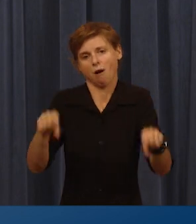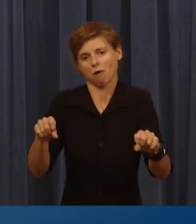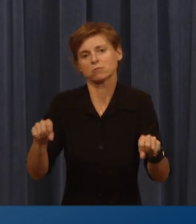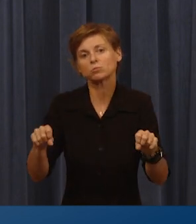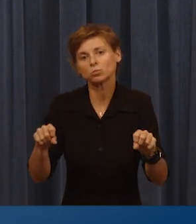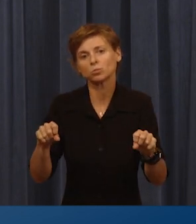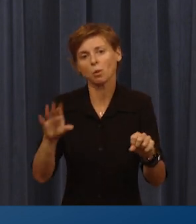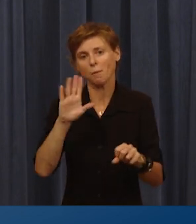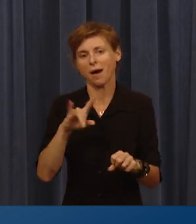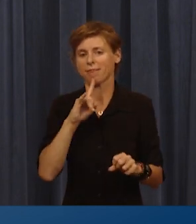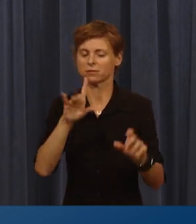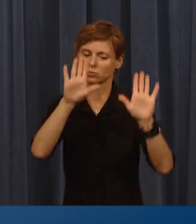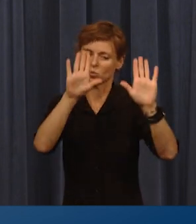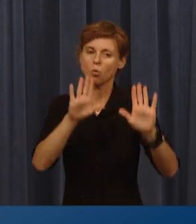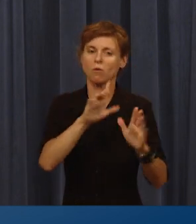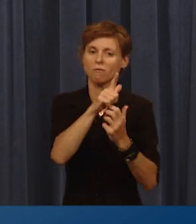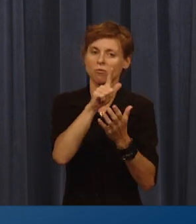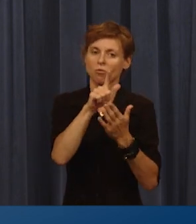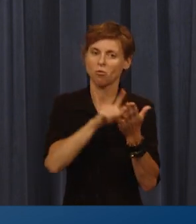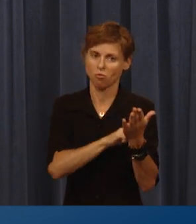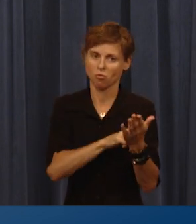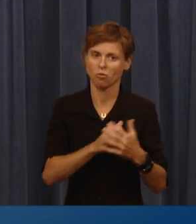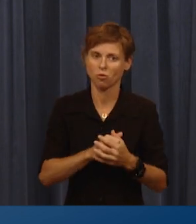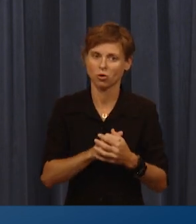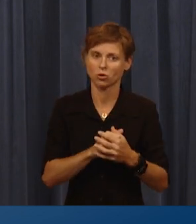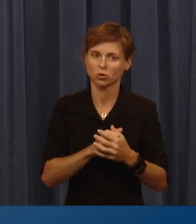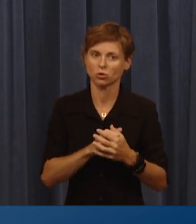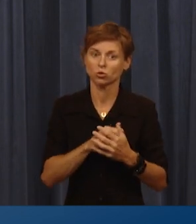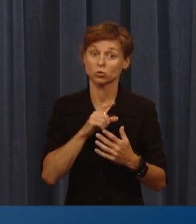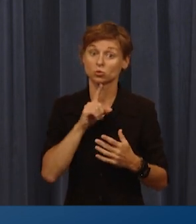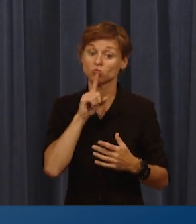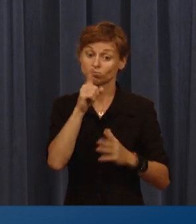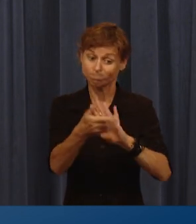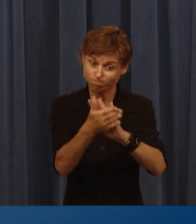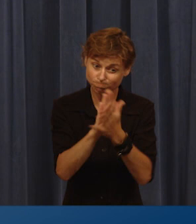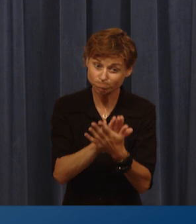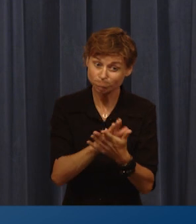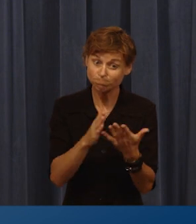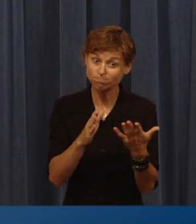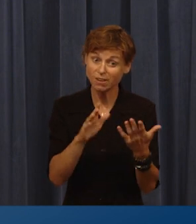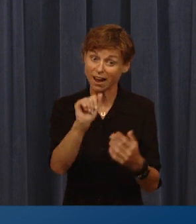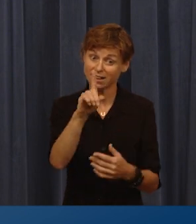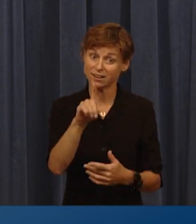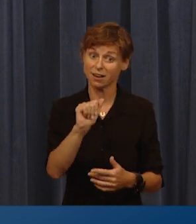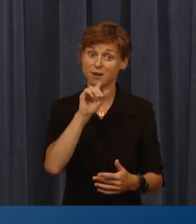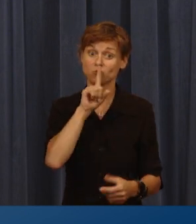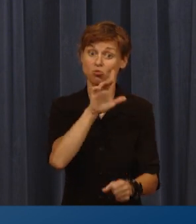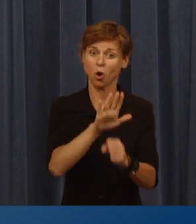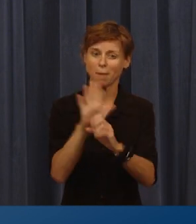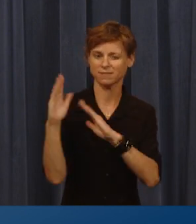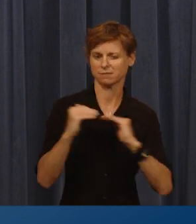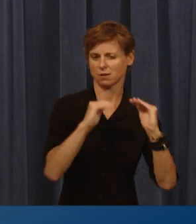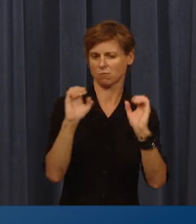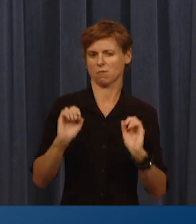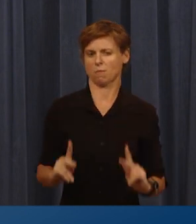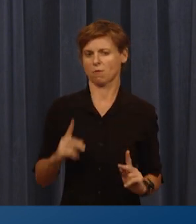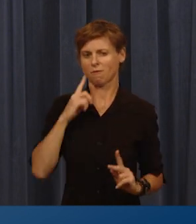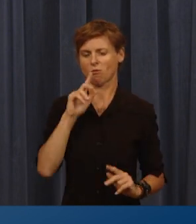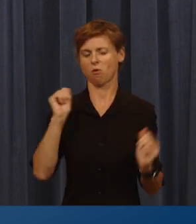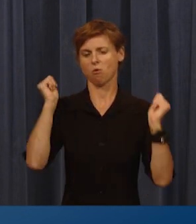law—to realize the ADA’s promise of equal opportunity for all people with disabilities.